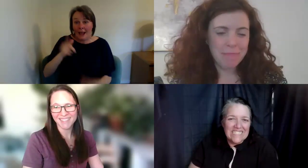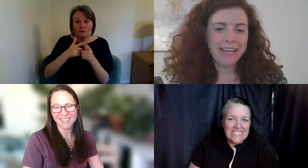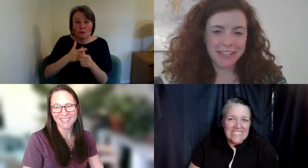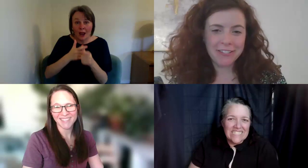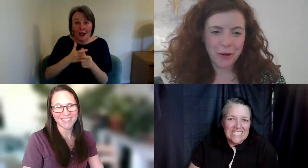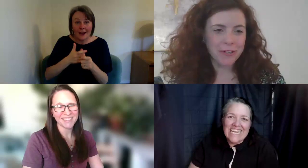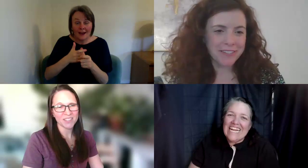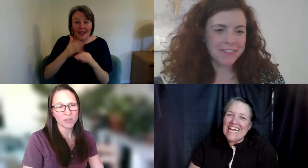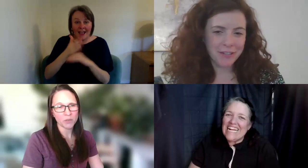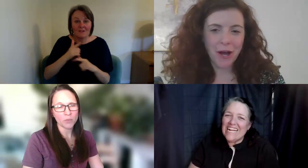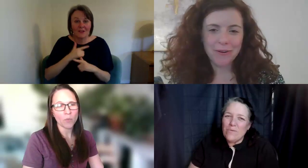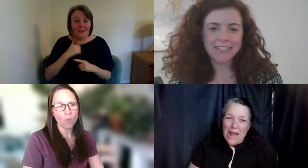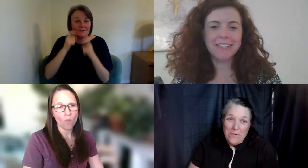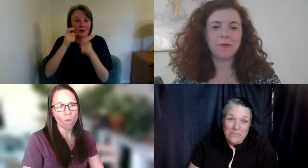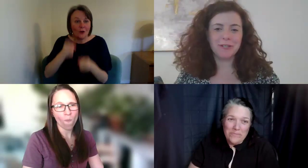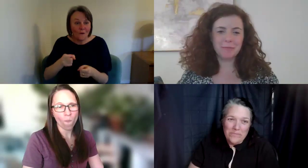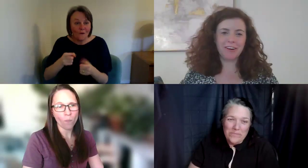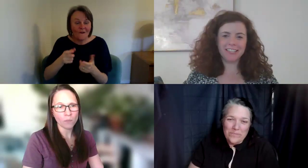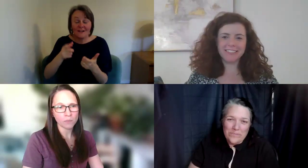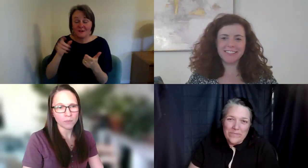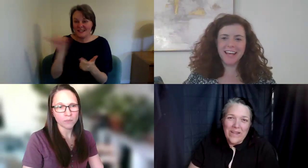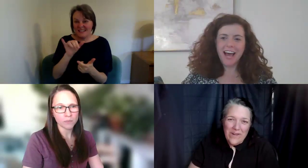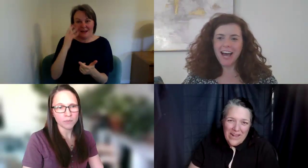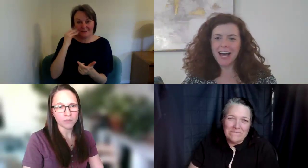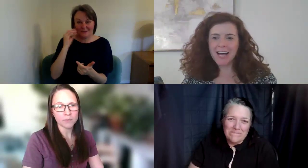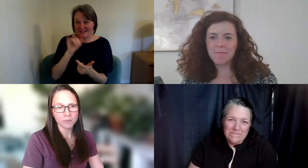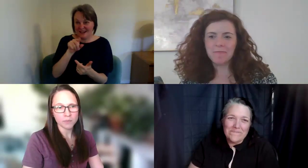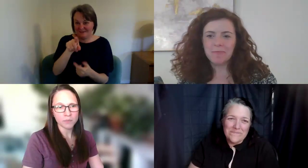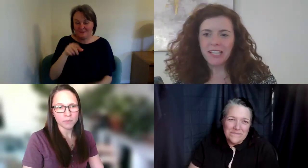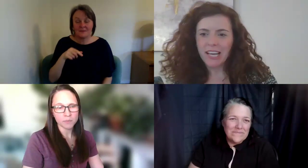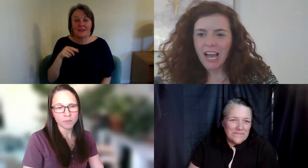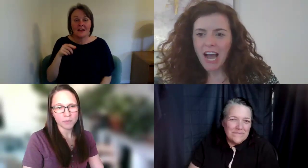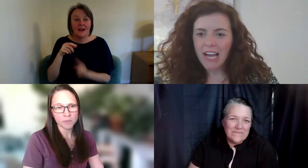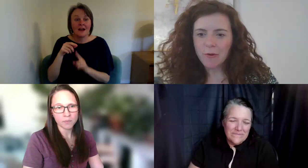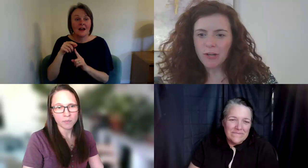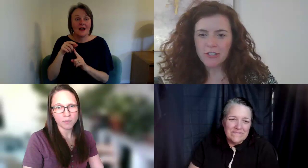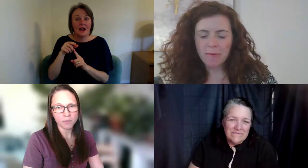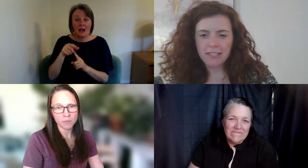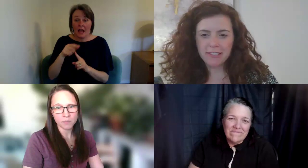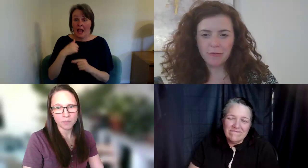being a living donor so, a similar experience. I am going to drop this